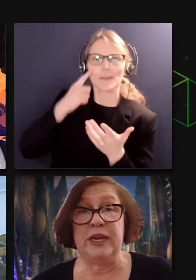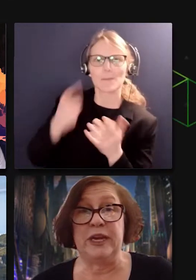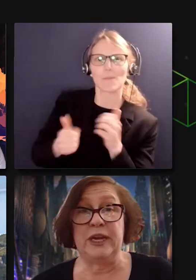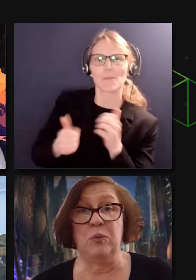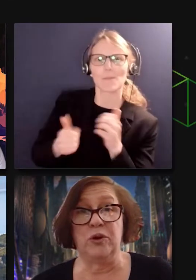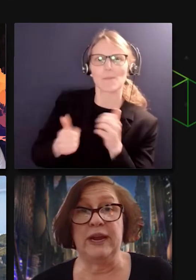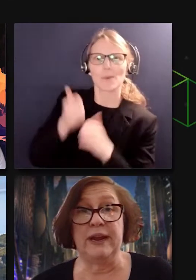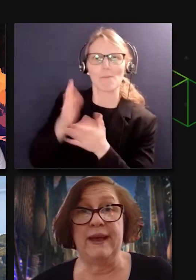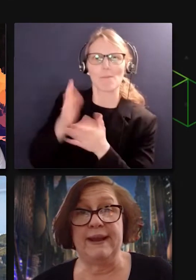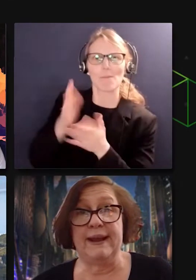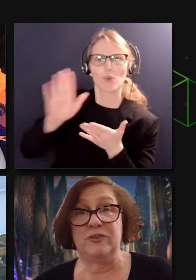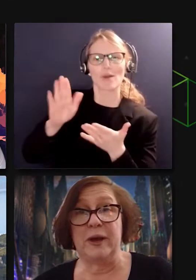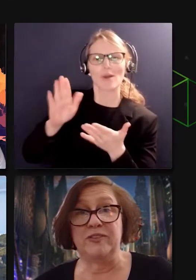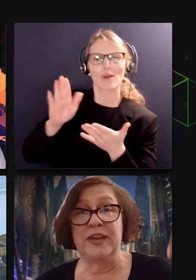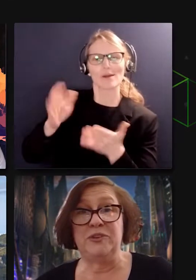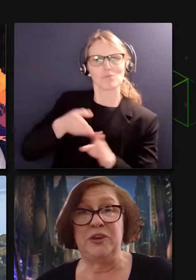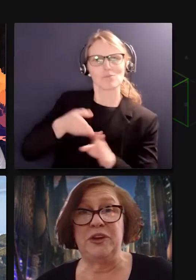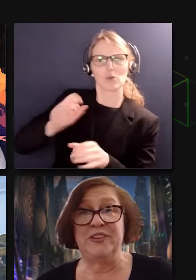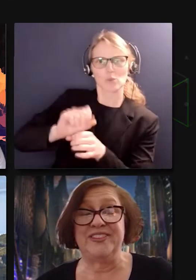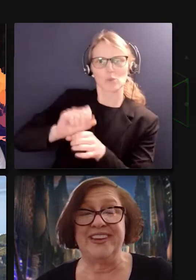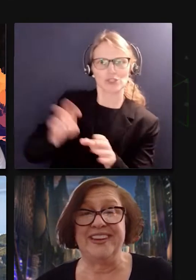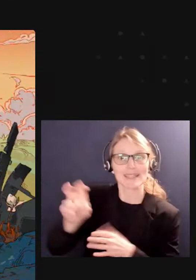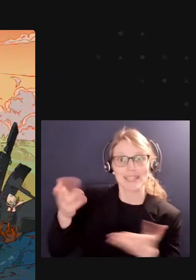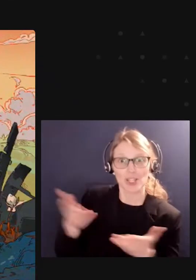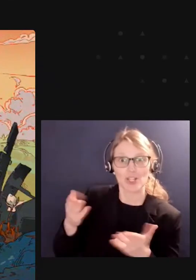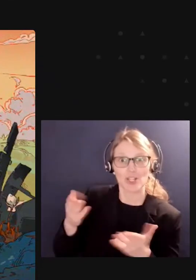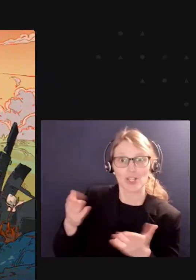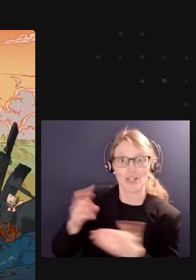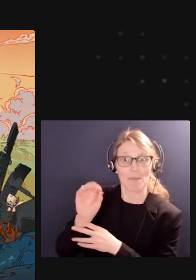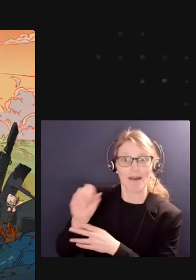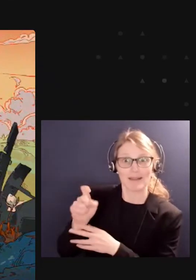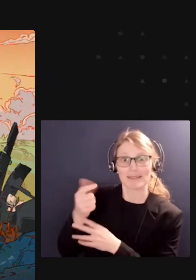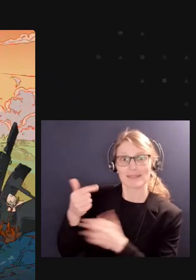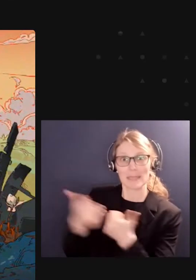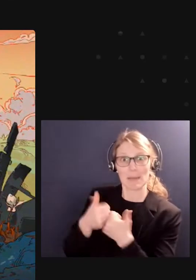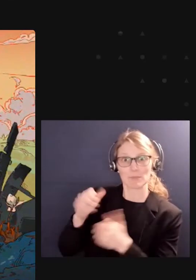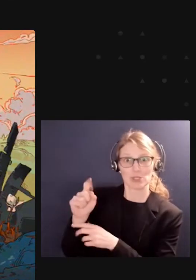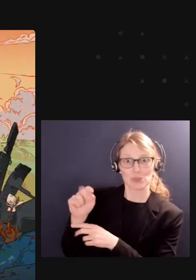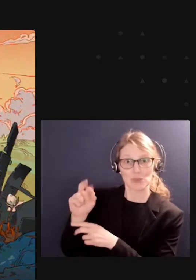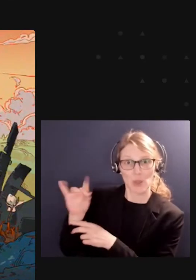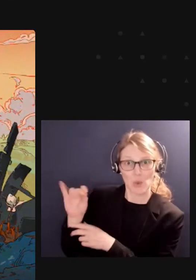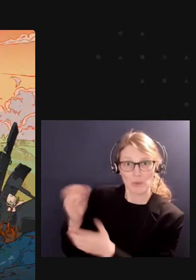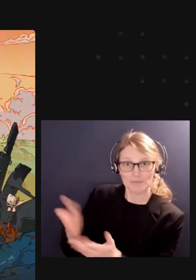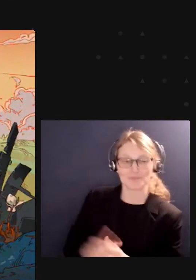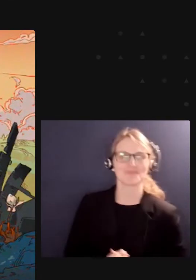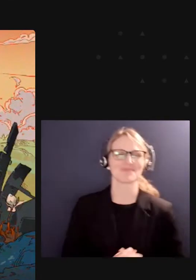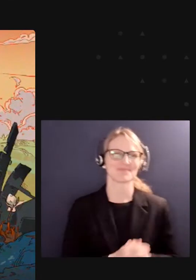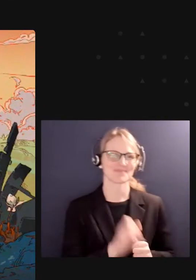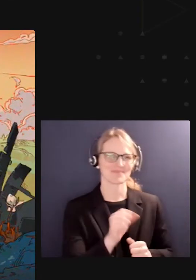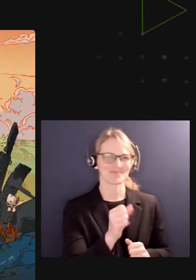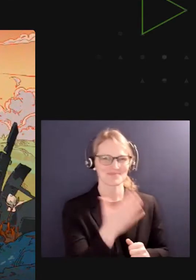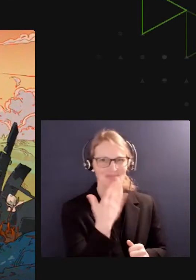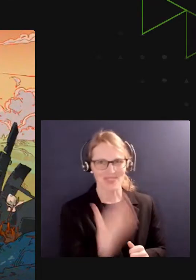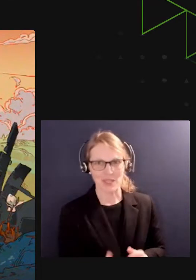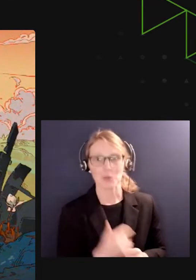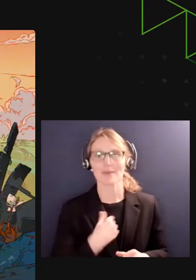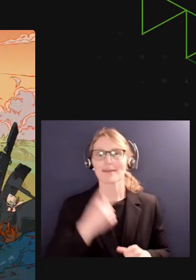while working at Xbox Game Studios. Yeah, thanks. I think the opportunity to be the chief of staff